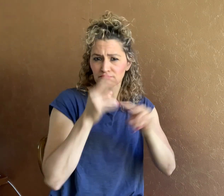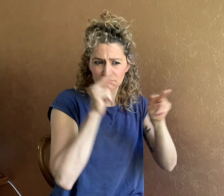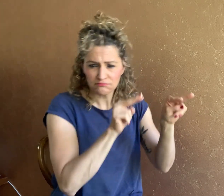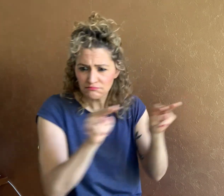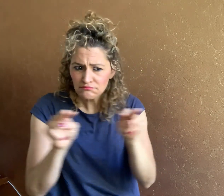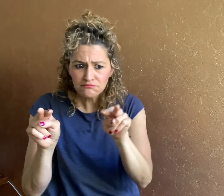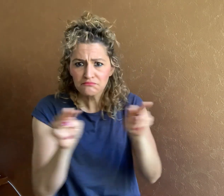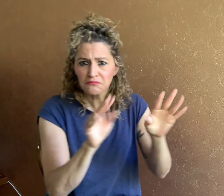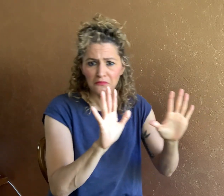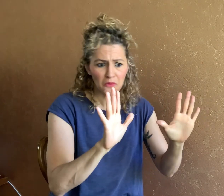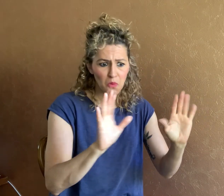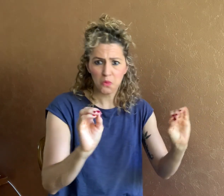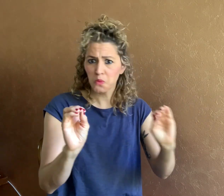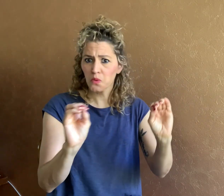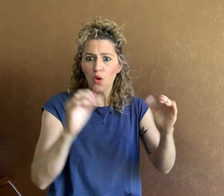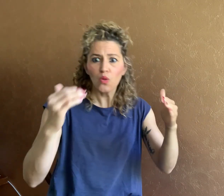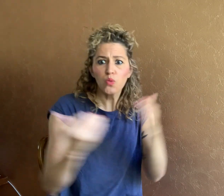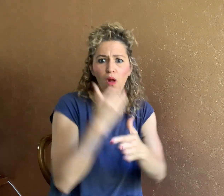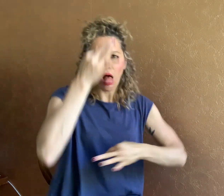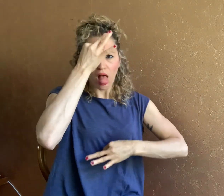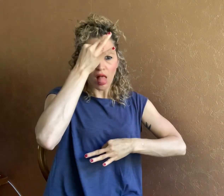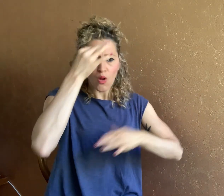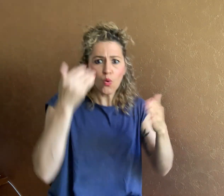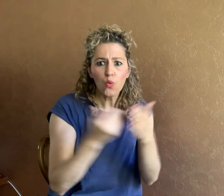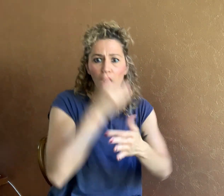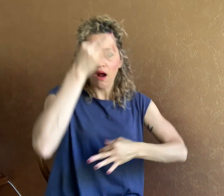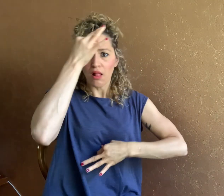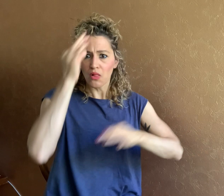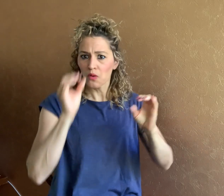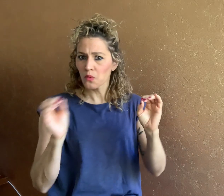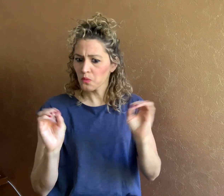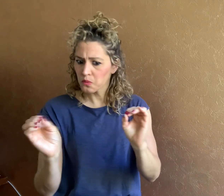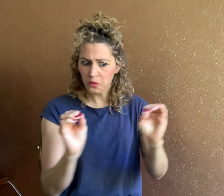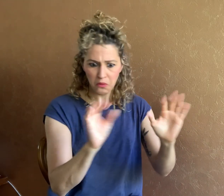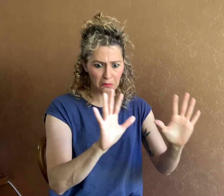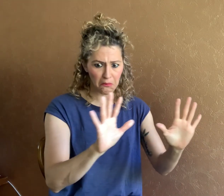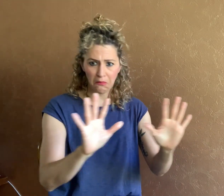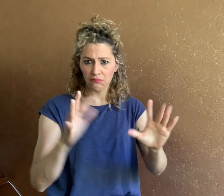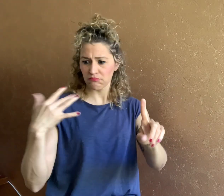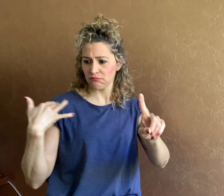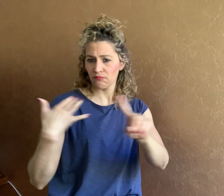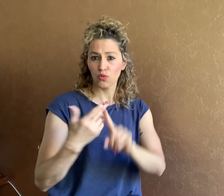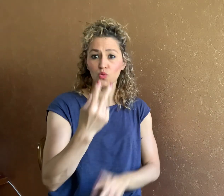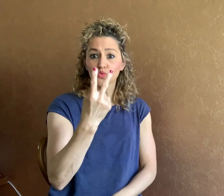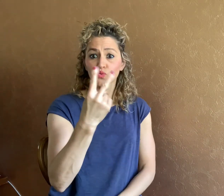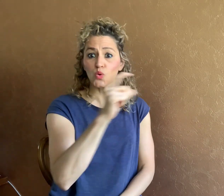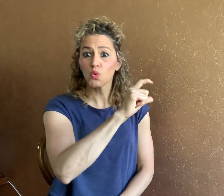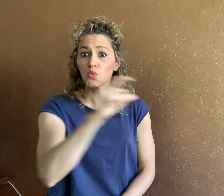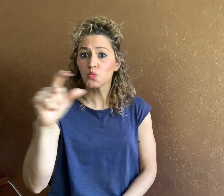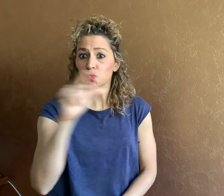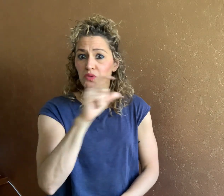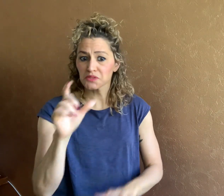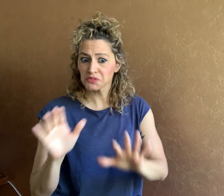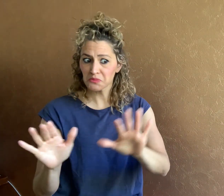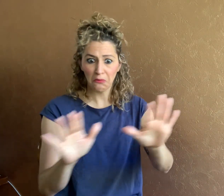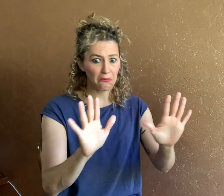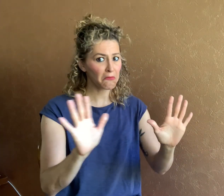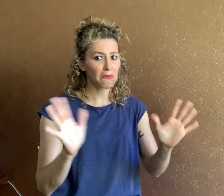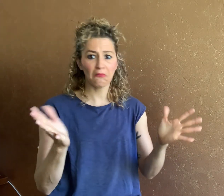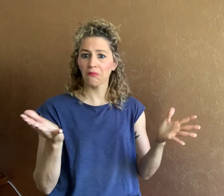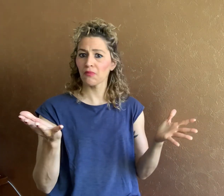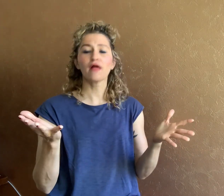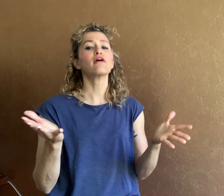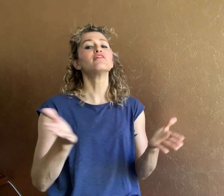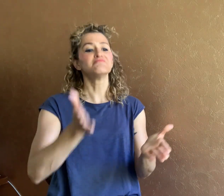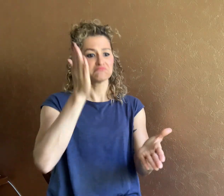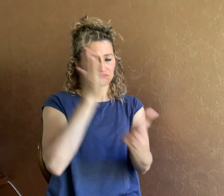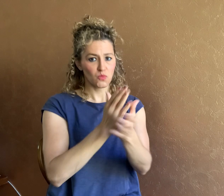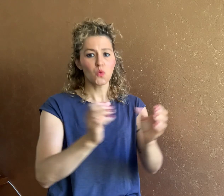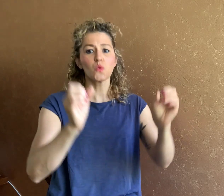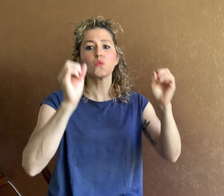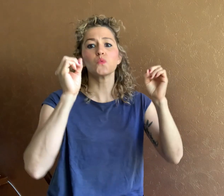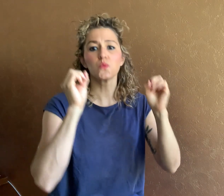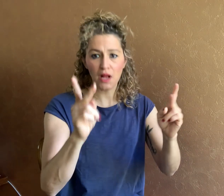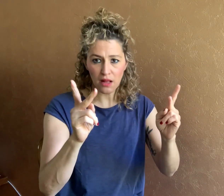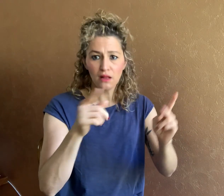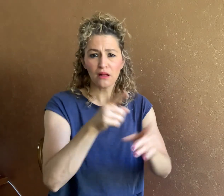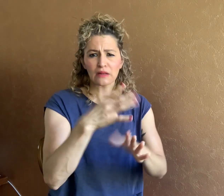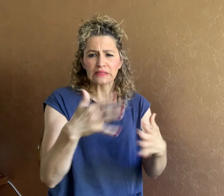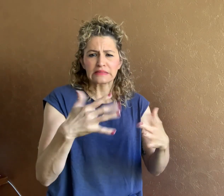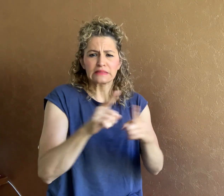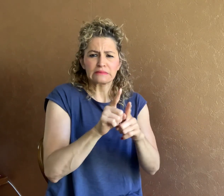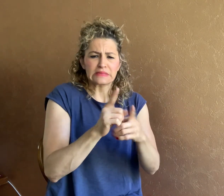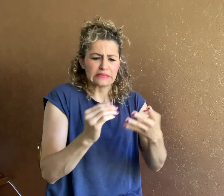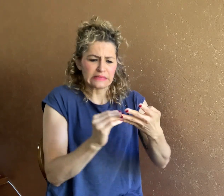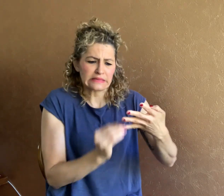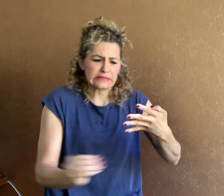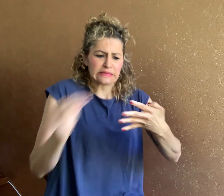no new COVID-19 cases for more than two weeks so the country has moved